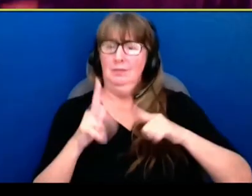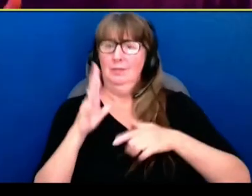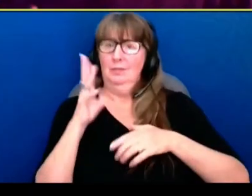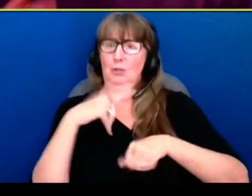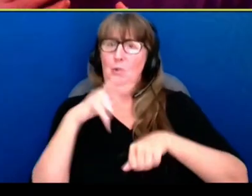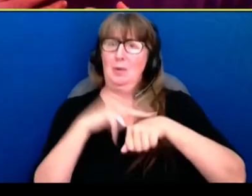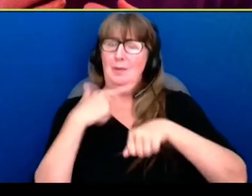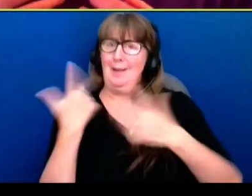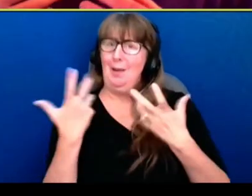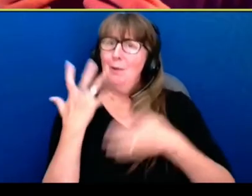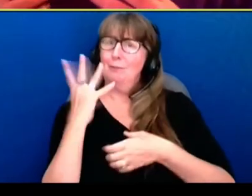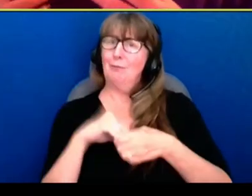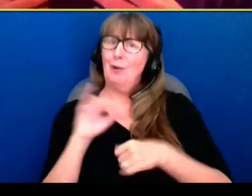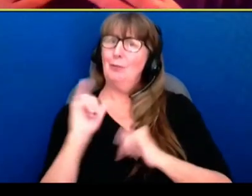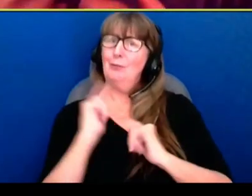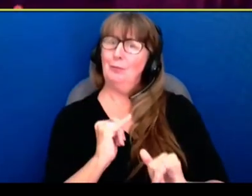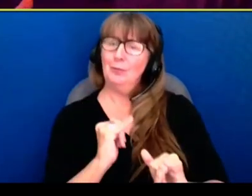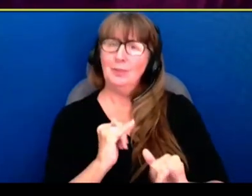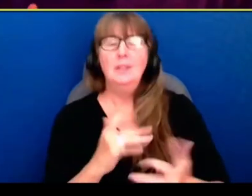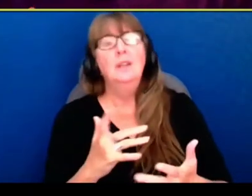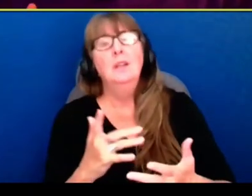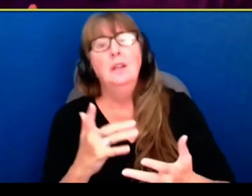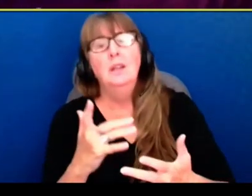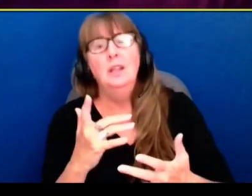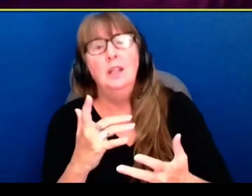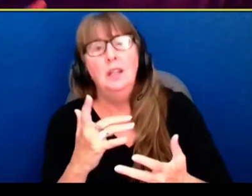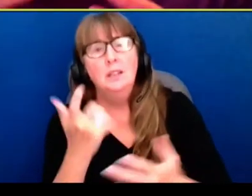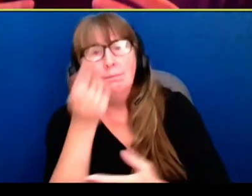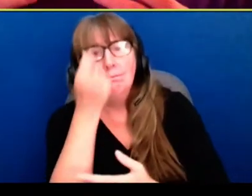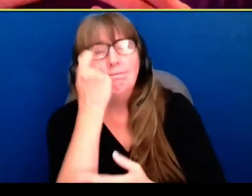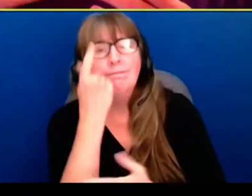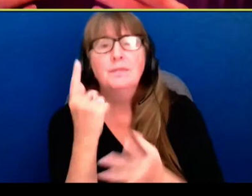What's important to remember is that in, in this whole process.